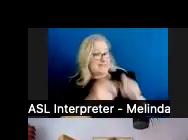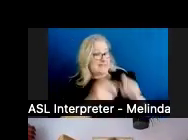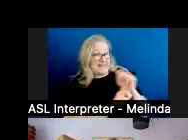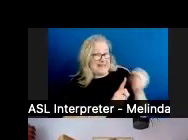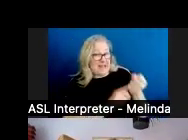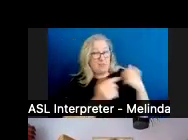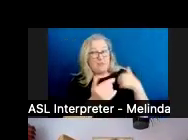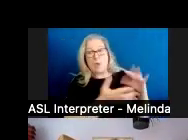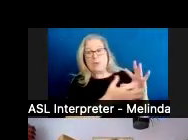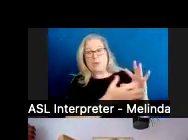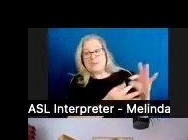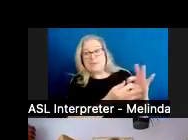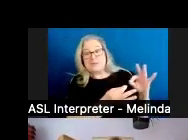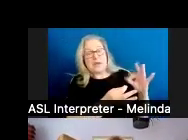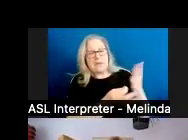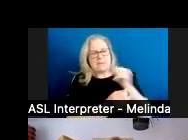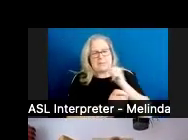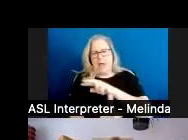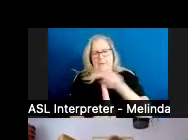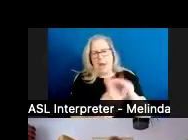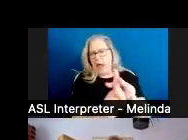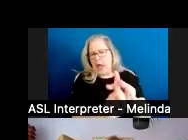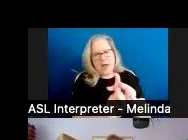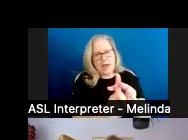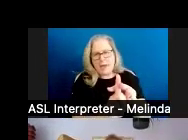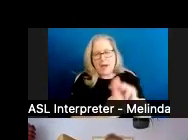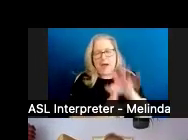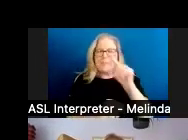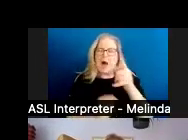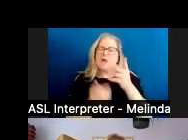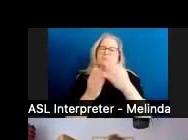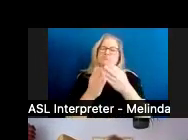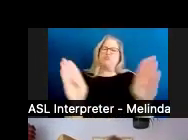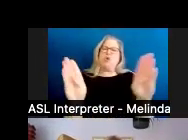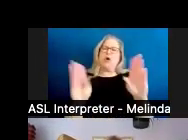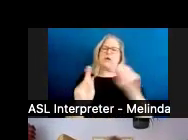may not apply to every IC at NIH, but they're kind of broad brush and apply to many of them.